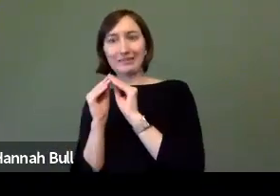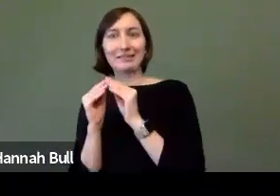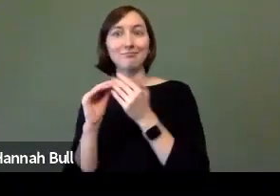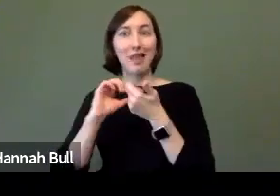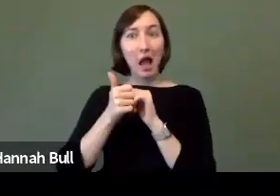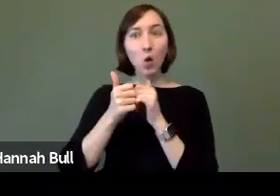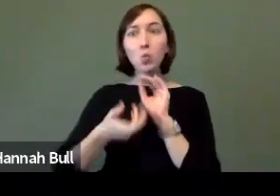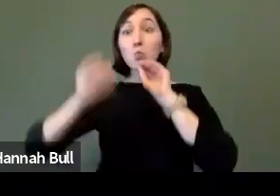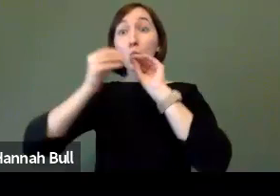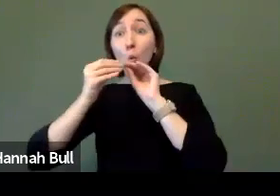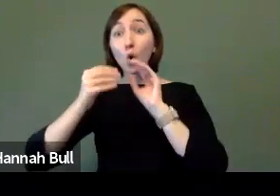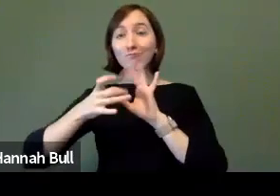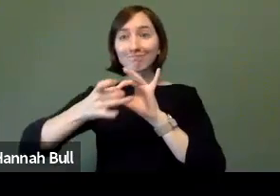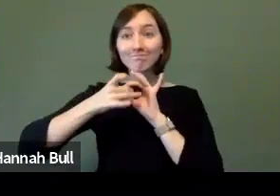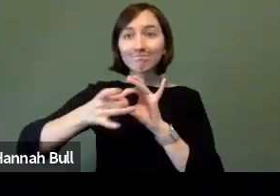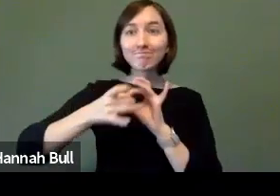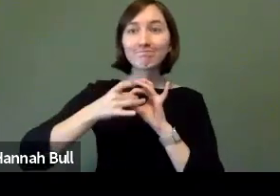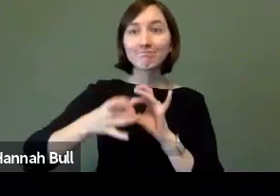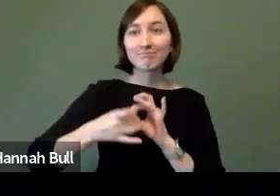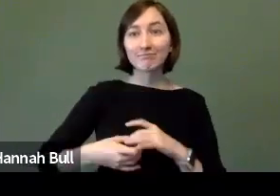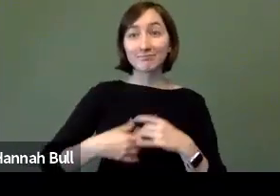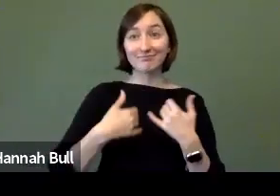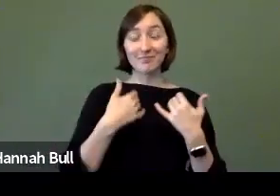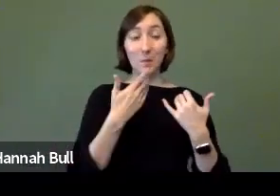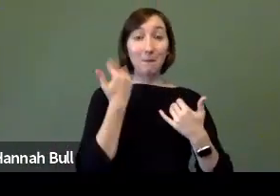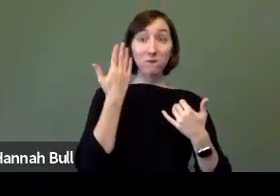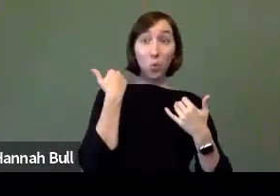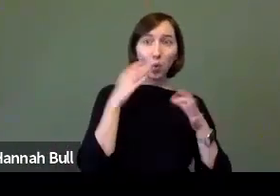Now that it's not just a niche thing.